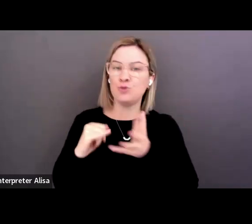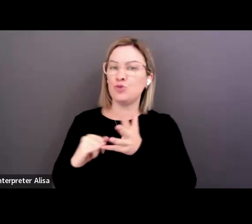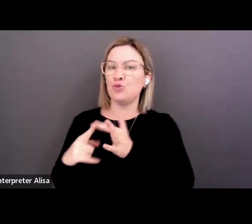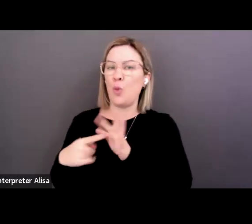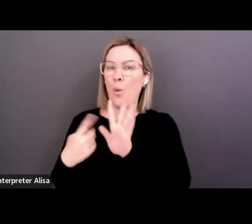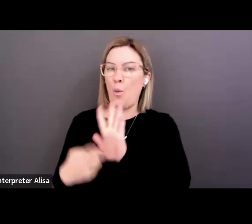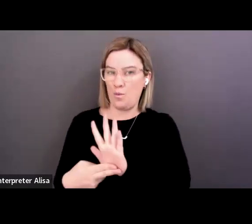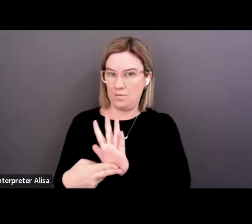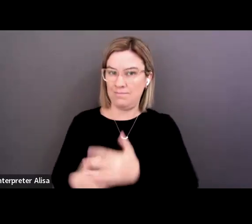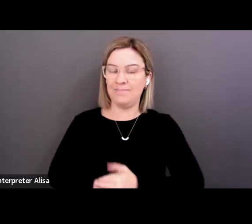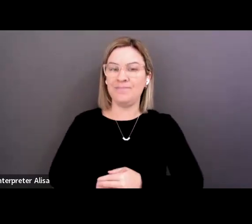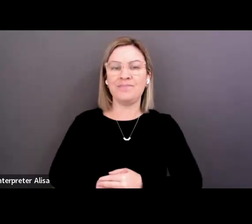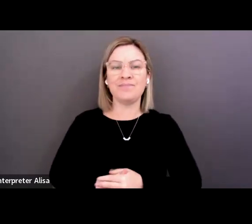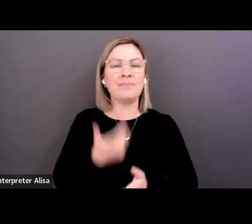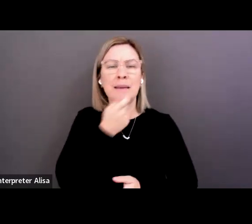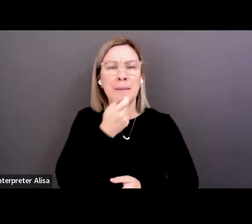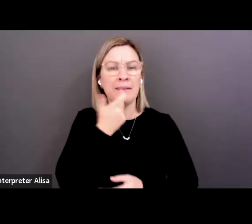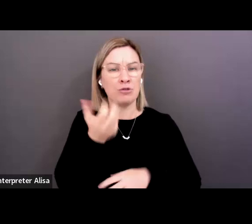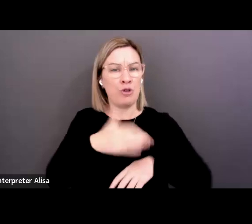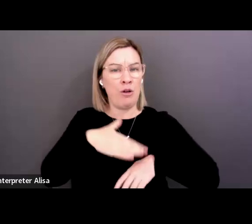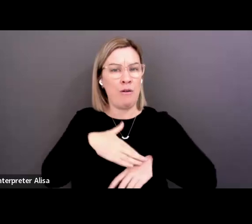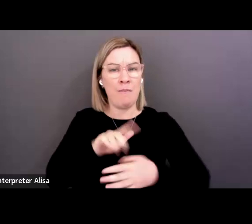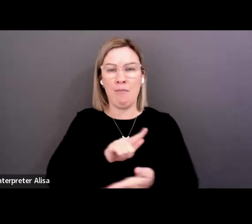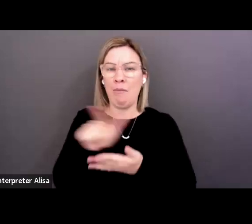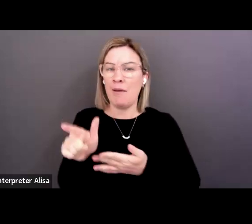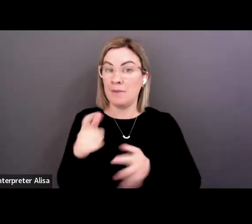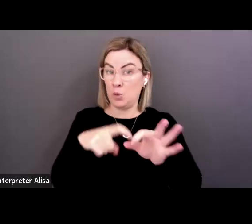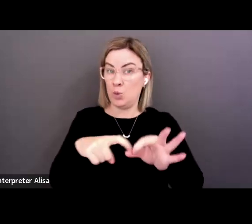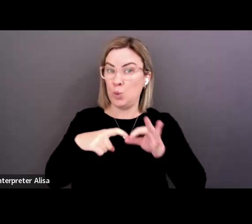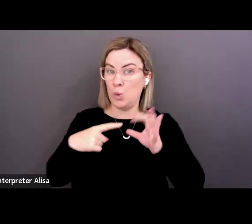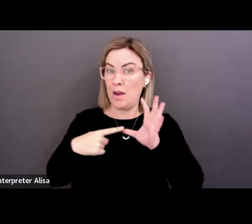check them out. This session is also being recorded and Auslan interpreted